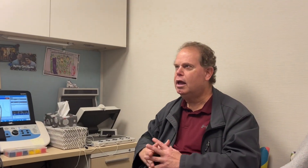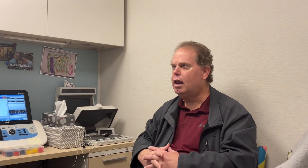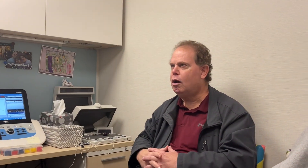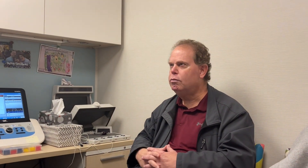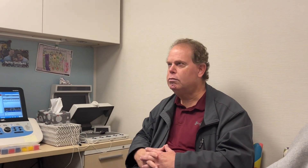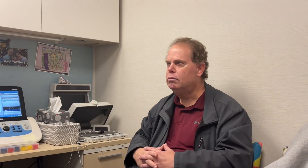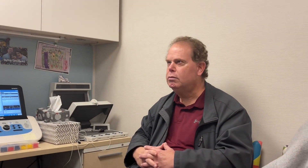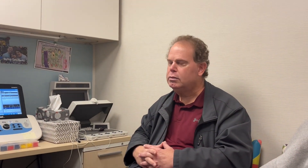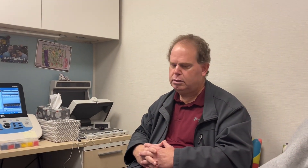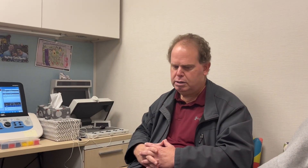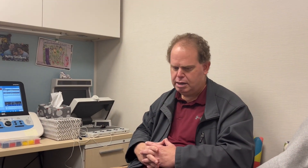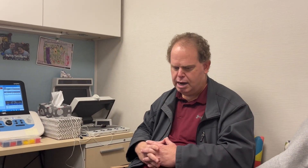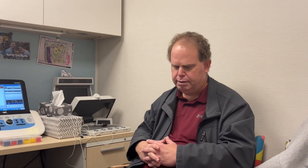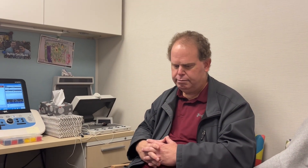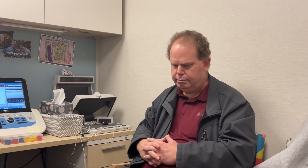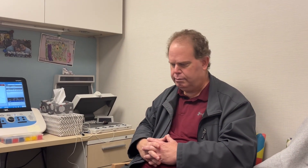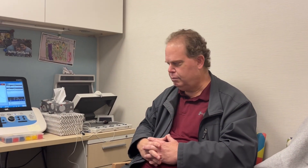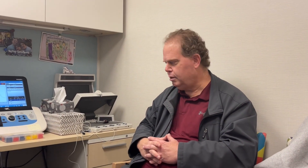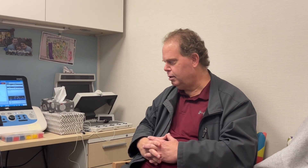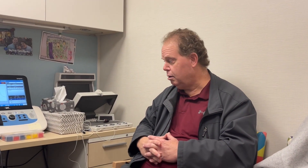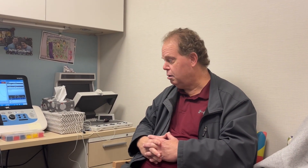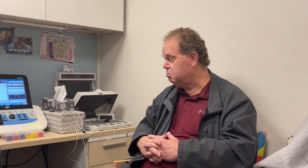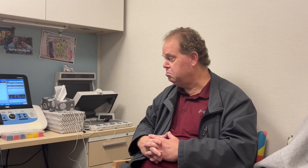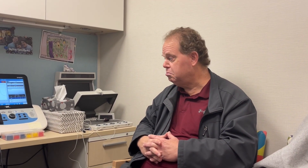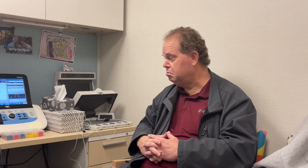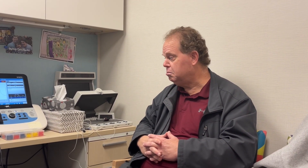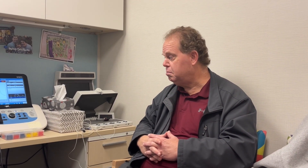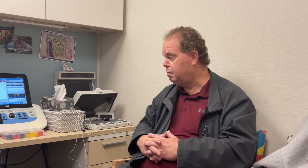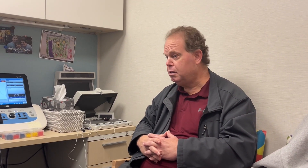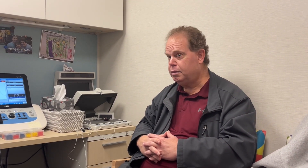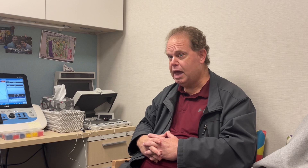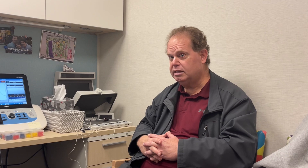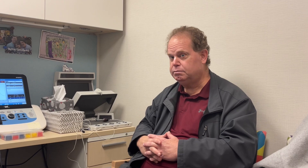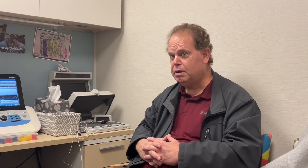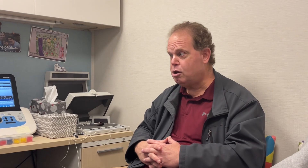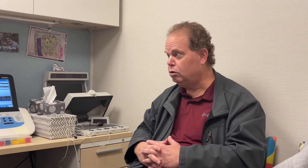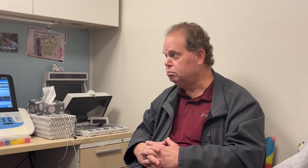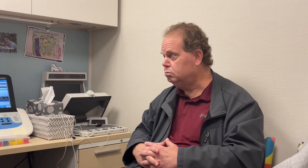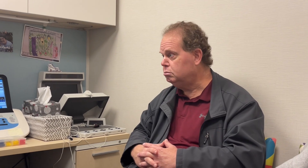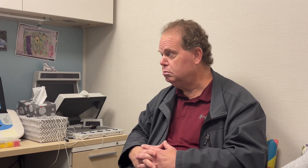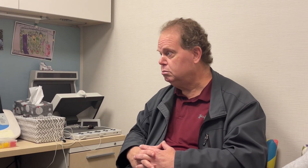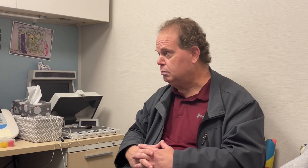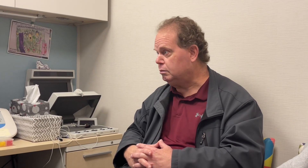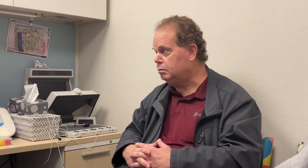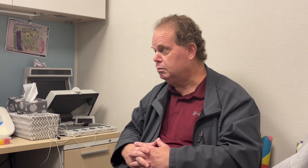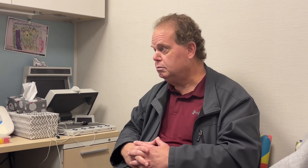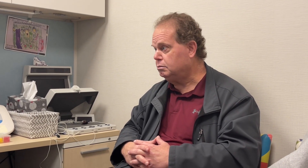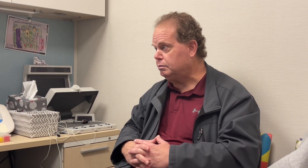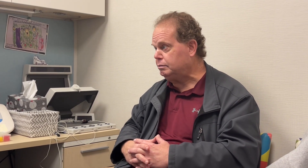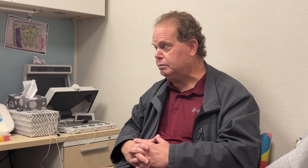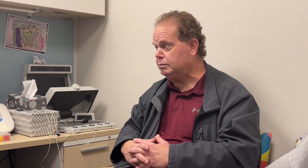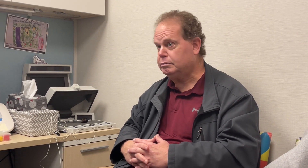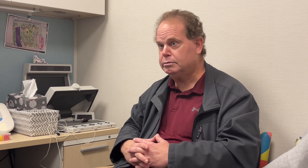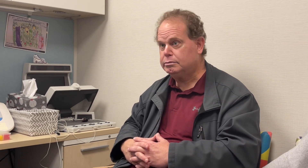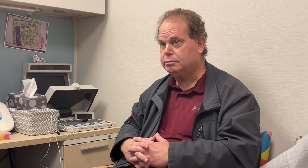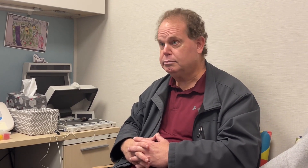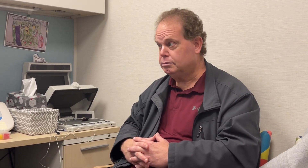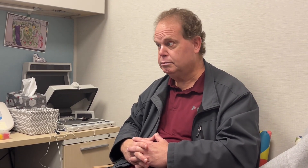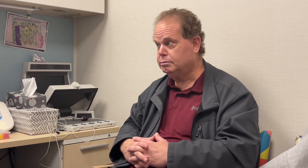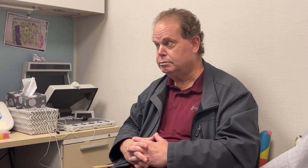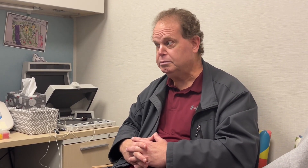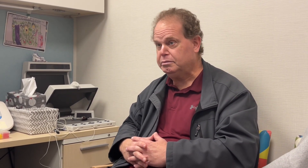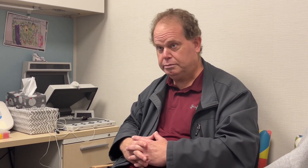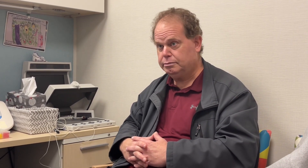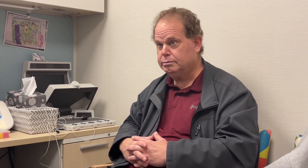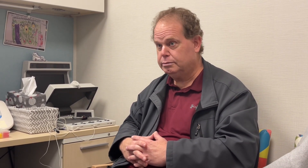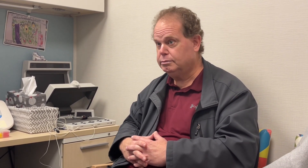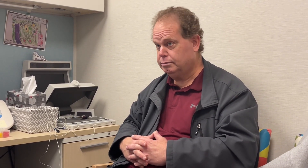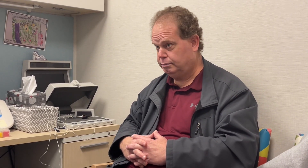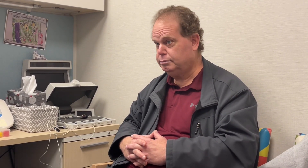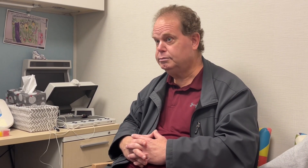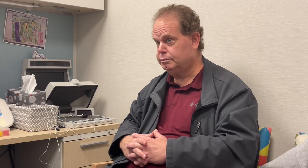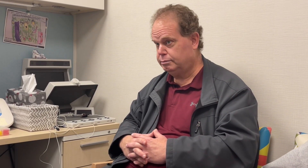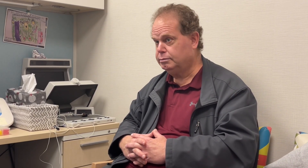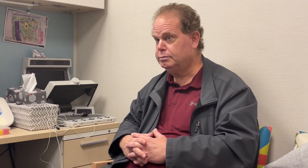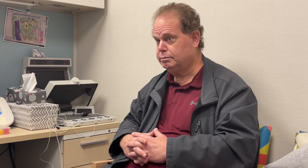hello and I'll admit I'm I'm an audiologist so I I do I talk louder probably than most